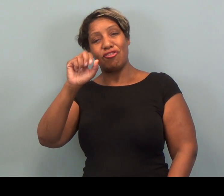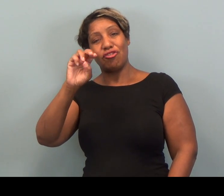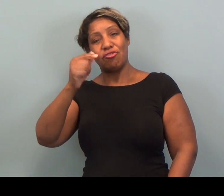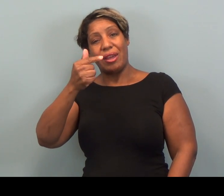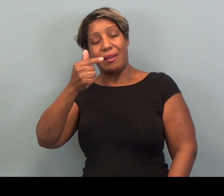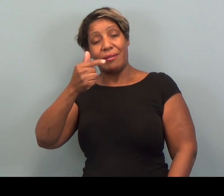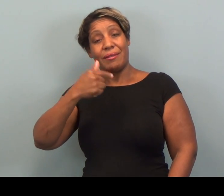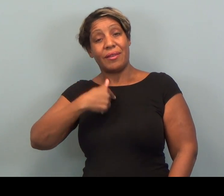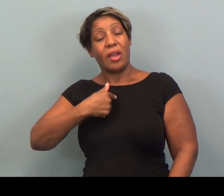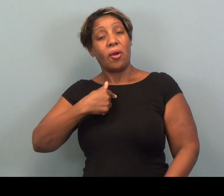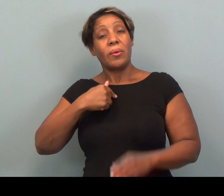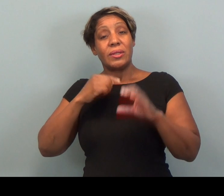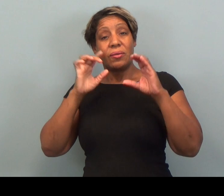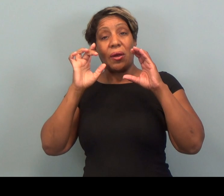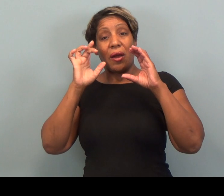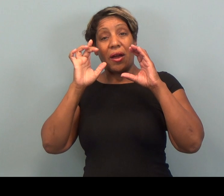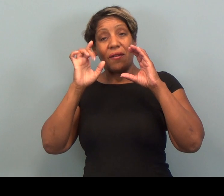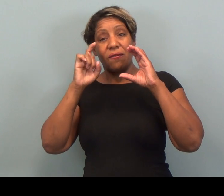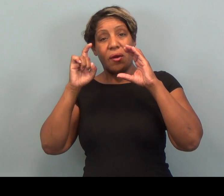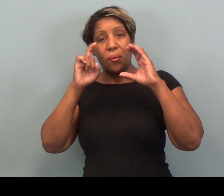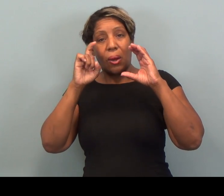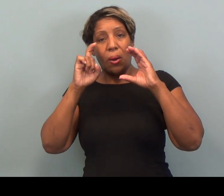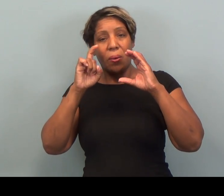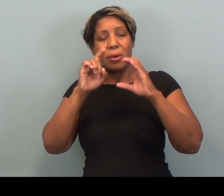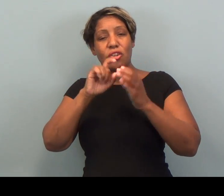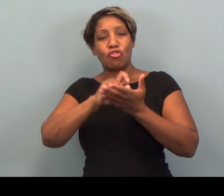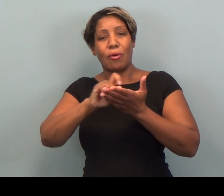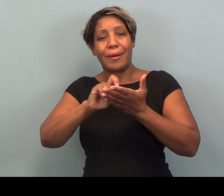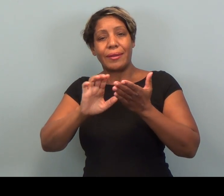and I was a photojournalist for about 16 years